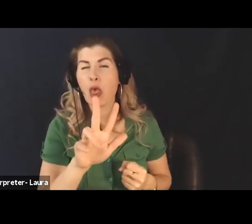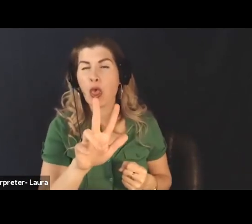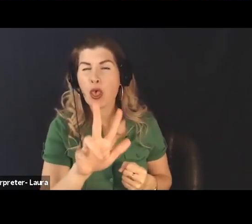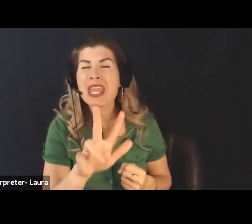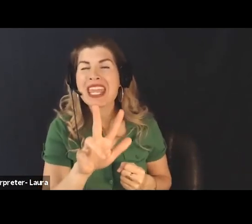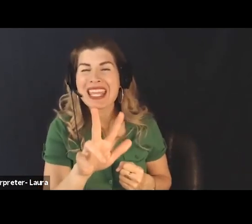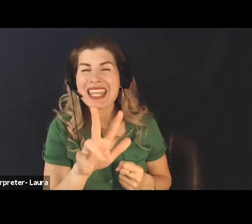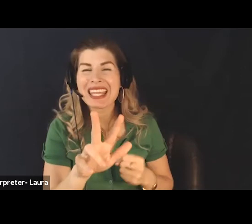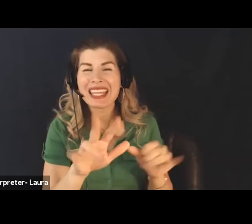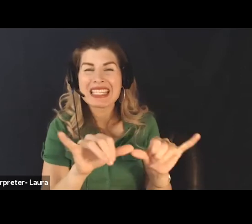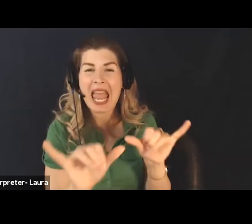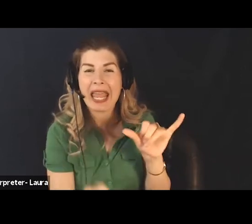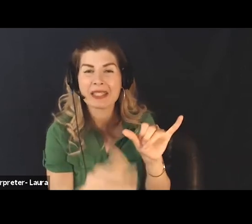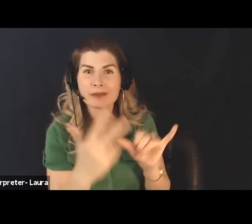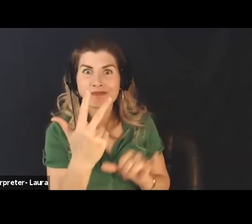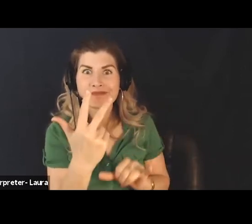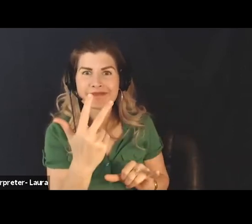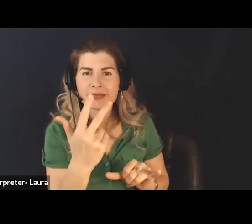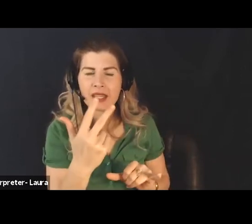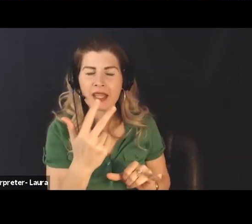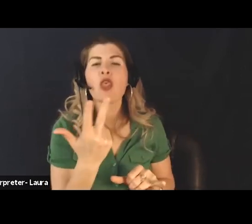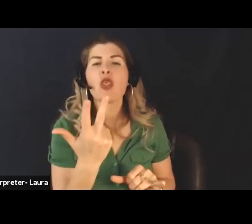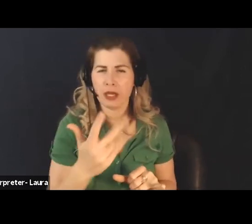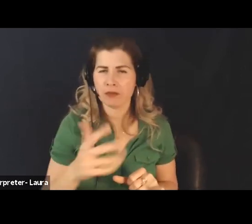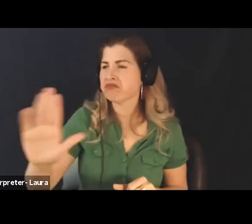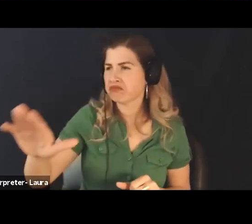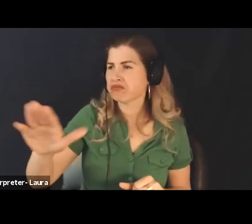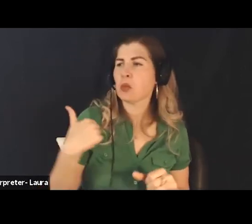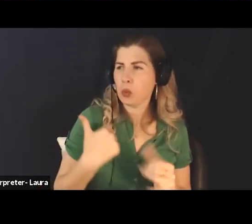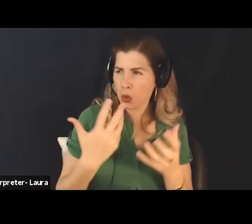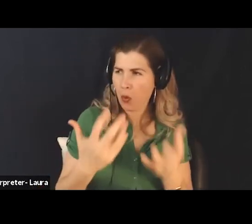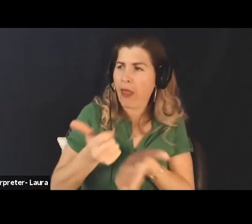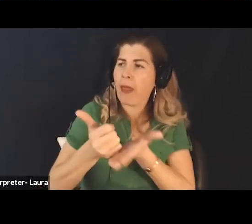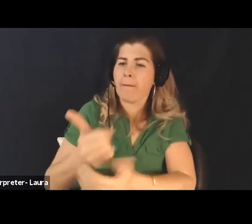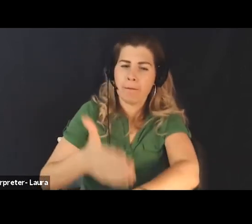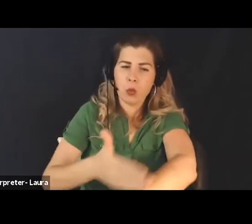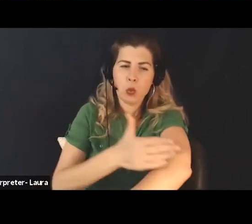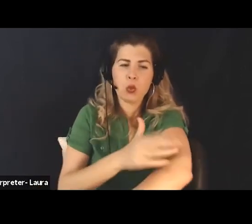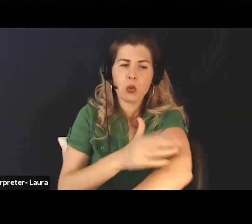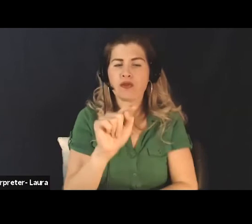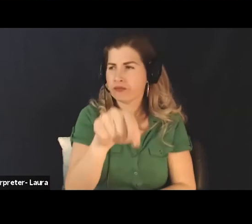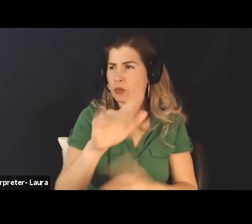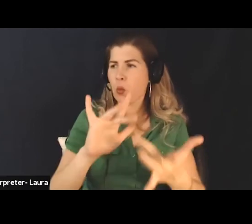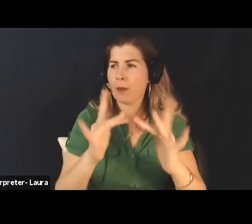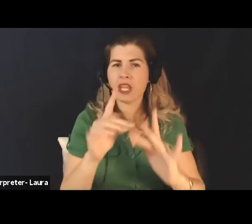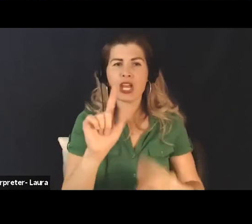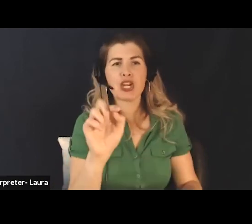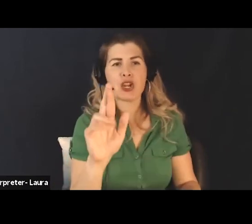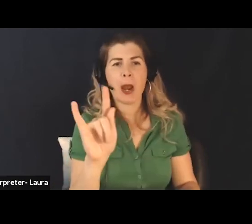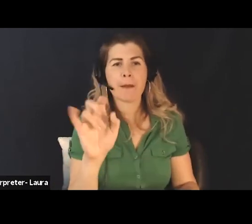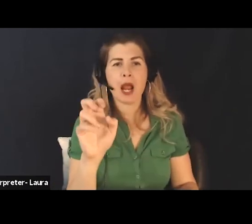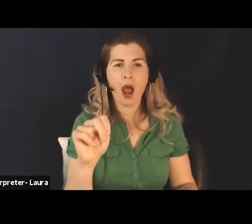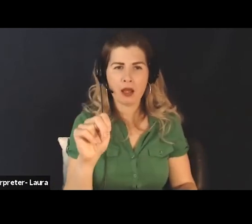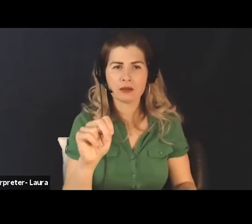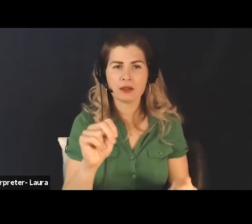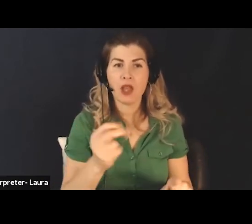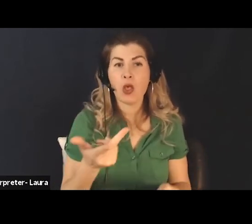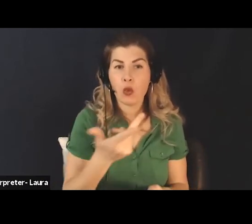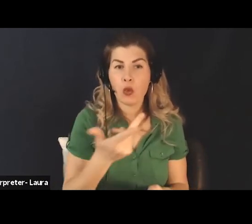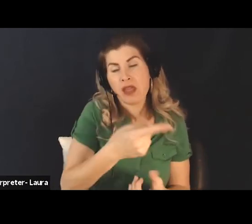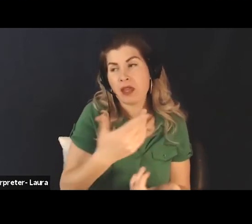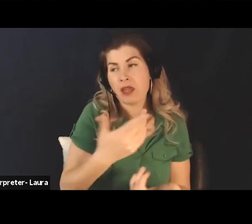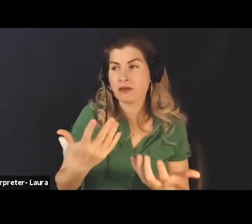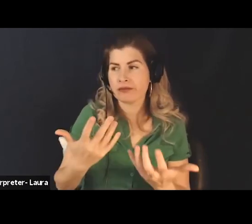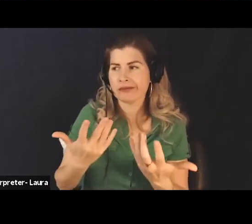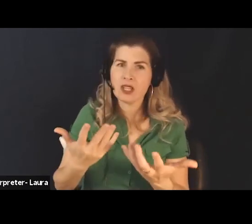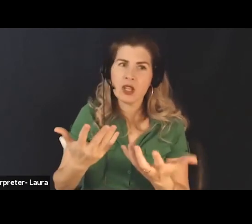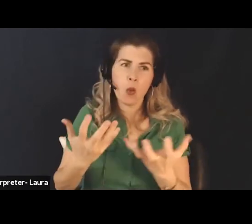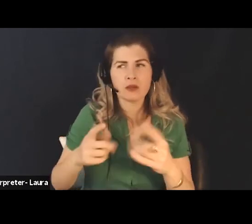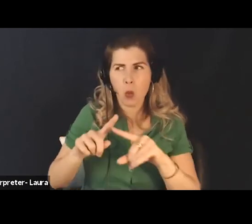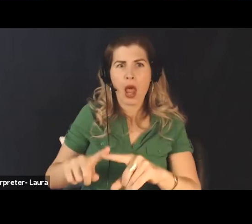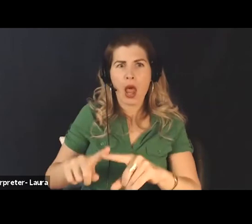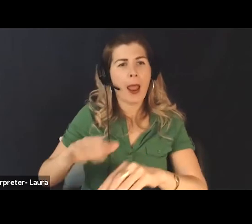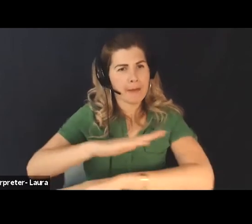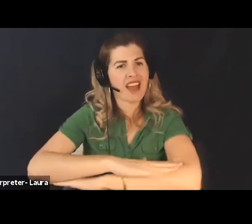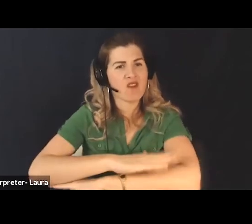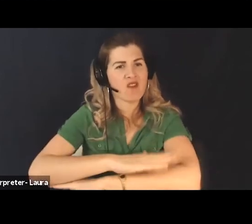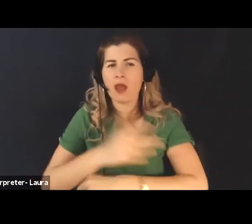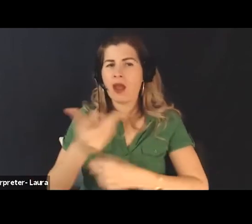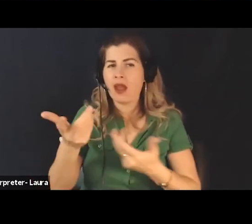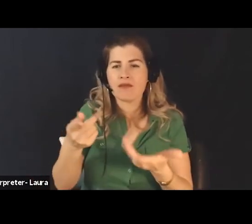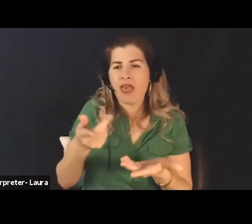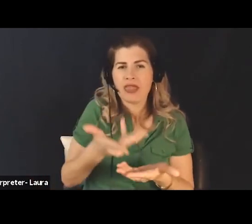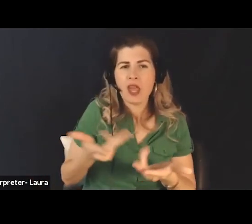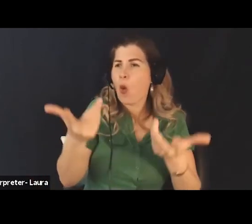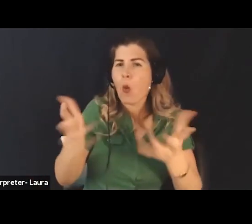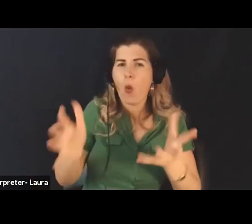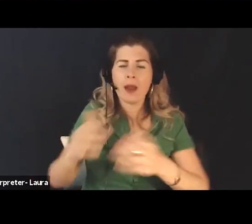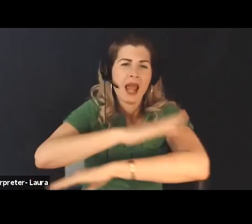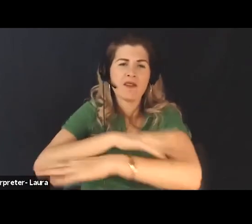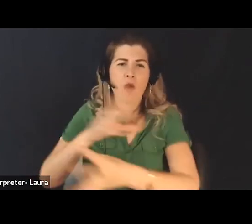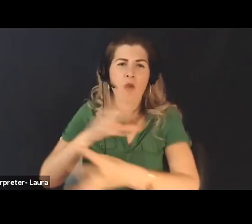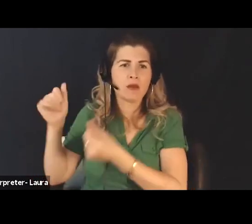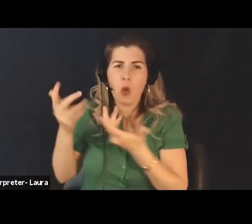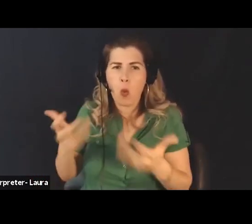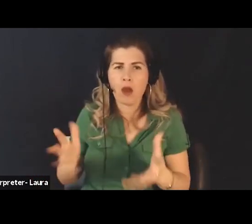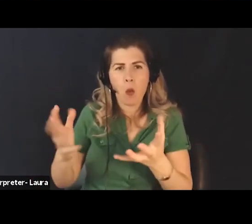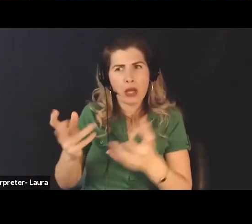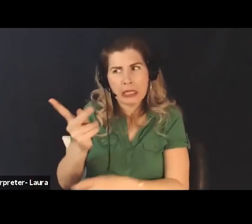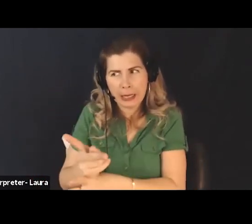Three stuck around and said hey we want to figure out what the future of Comic Con should be for different reasons like if they relied on the platform and they wanted it to be a better job than it was but they didn't want the platform to go away, or they